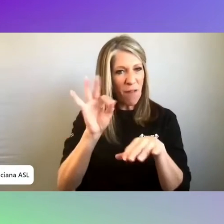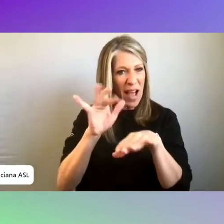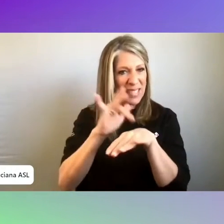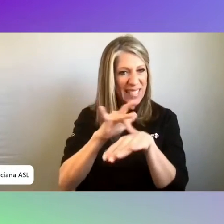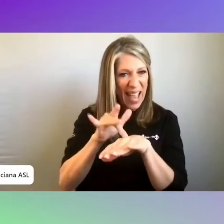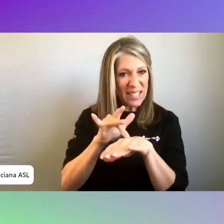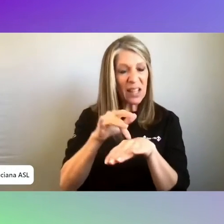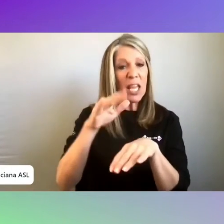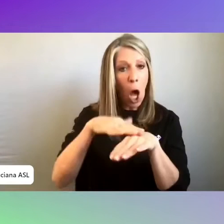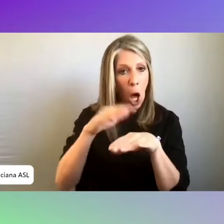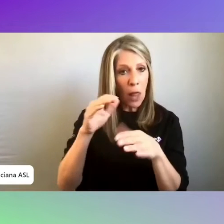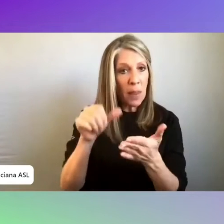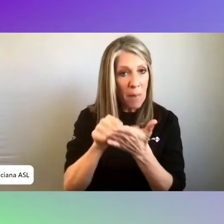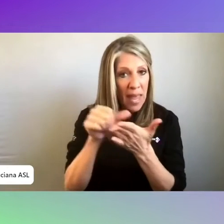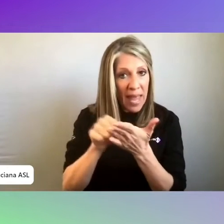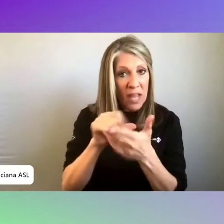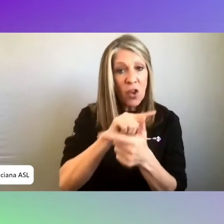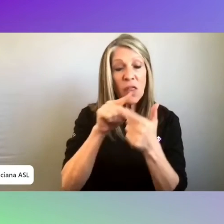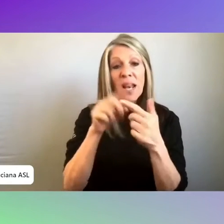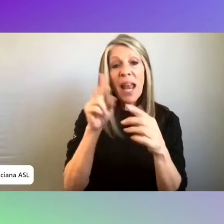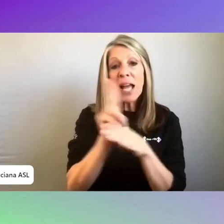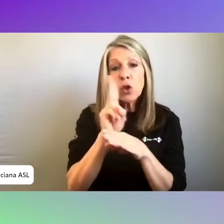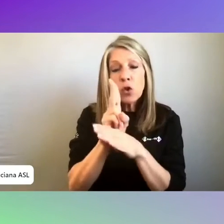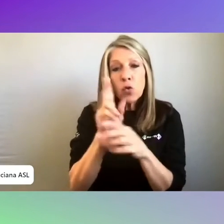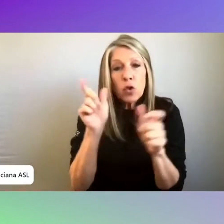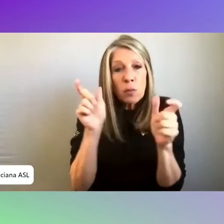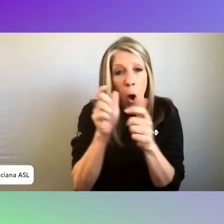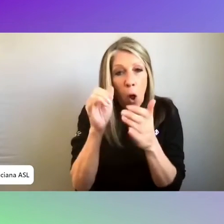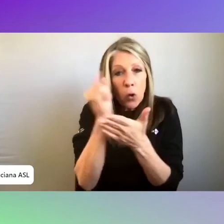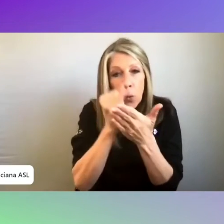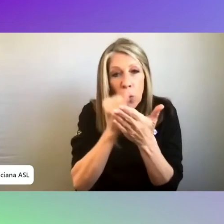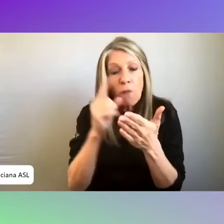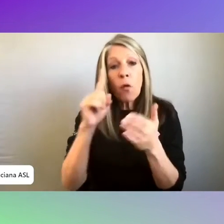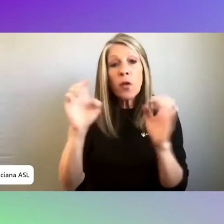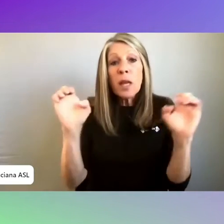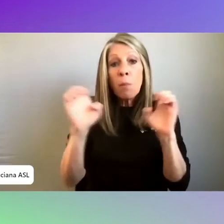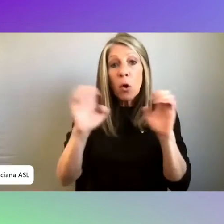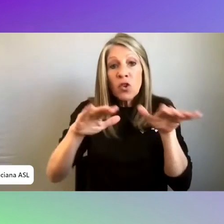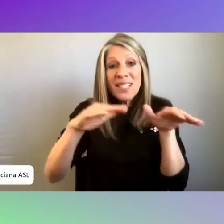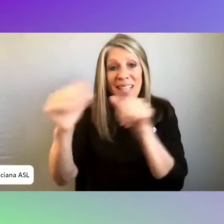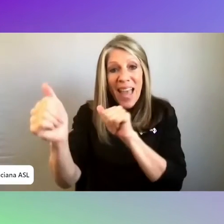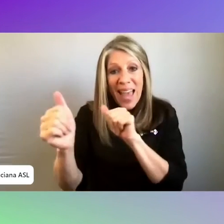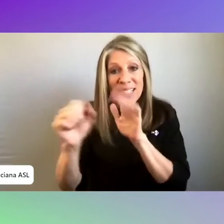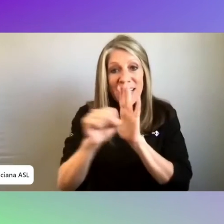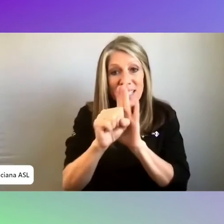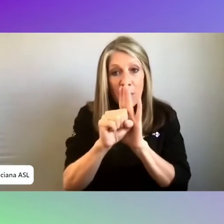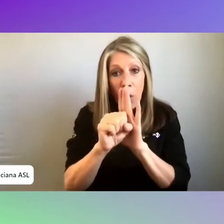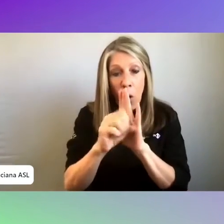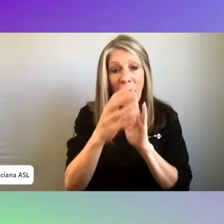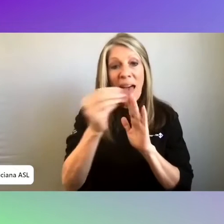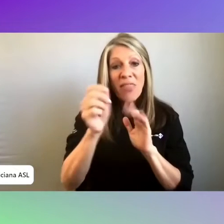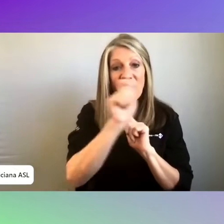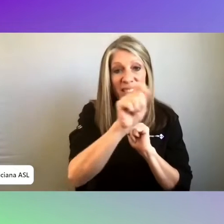took a 8 point stroke for the gravity arrow to make it the most prominent and easy to find tactically on the page,